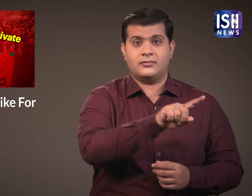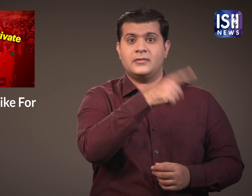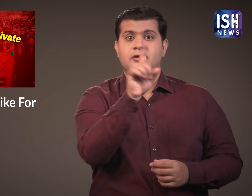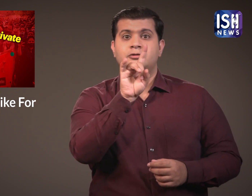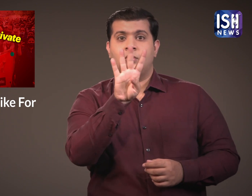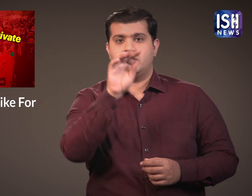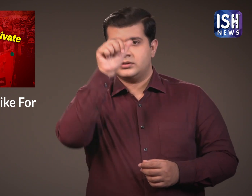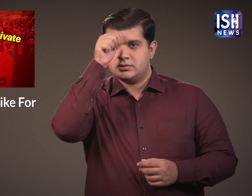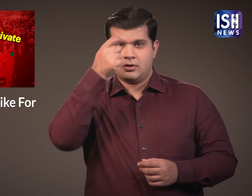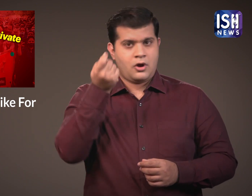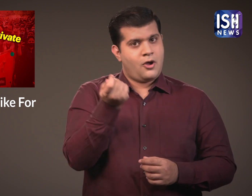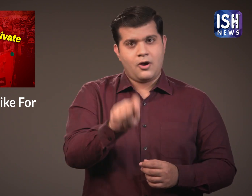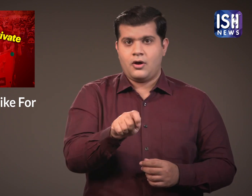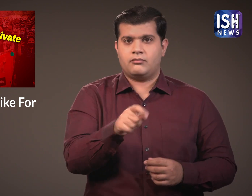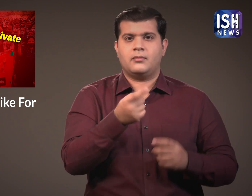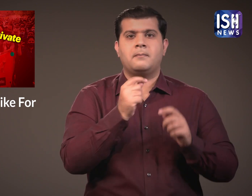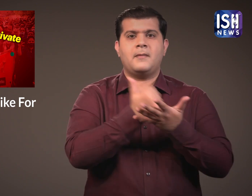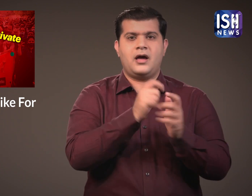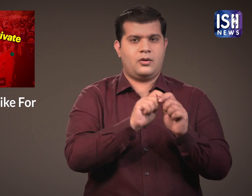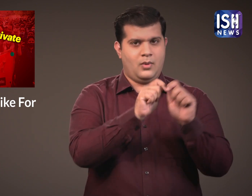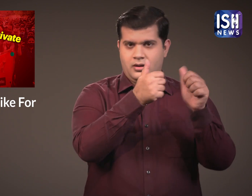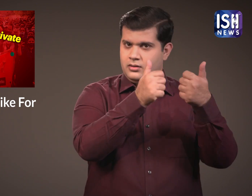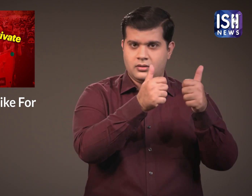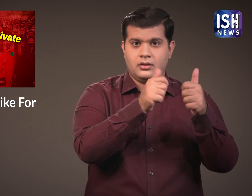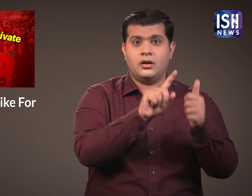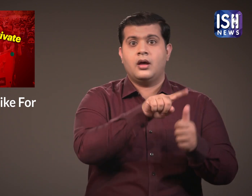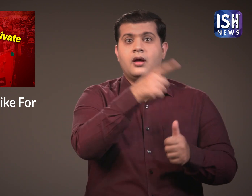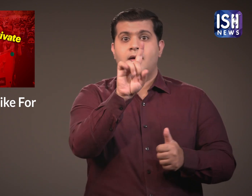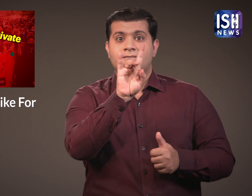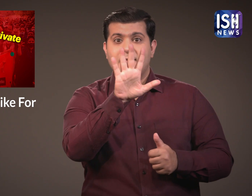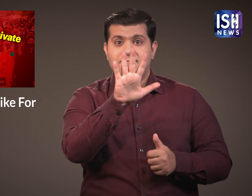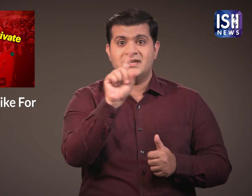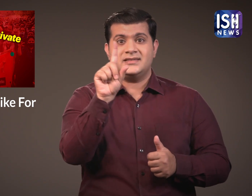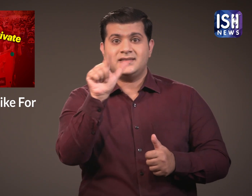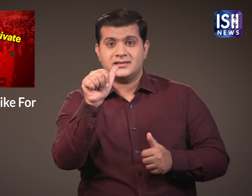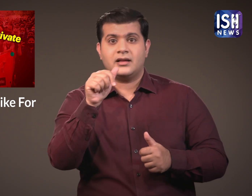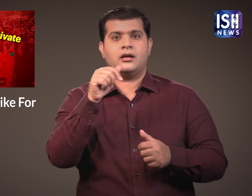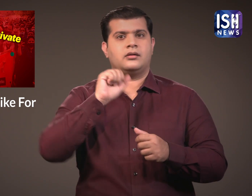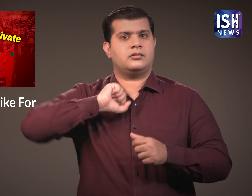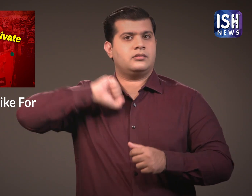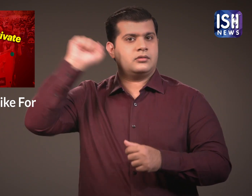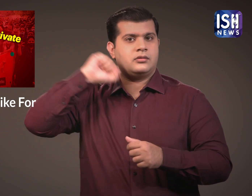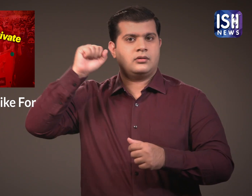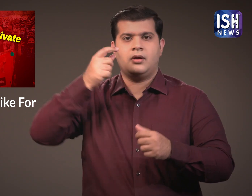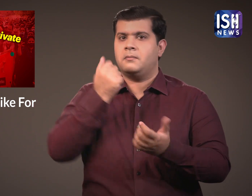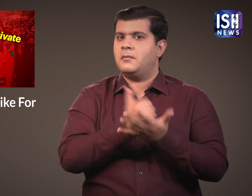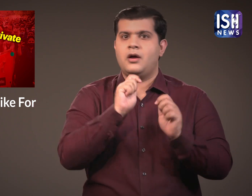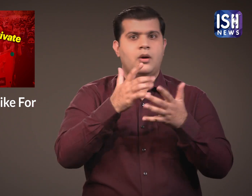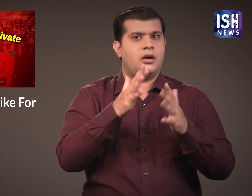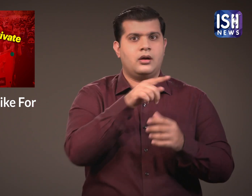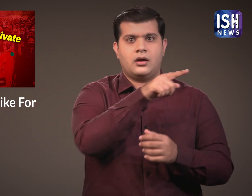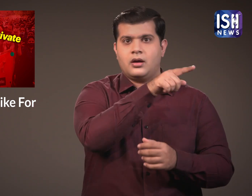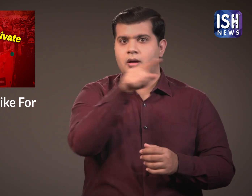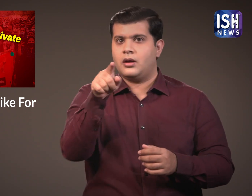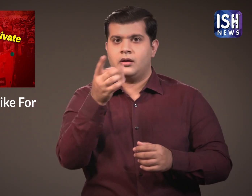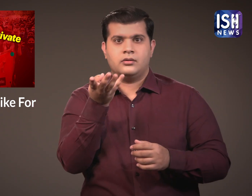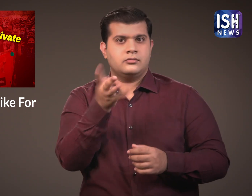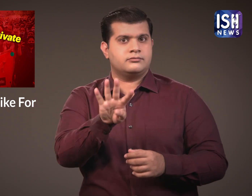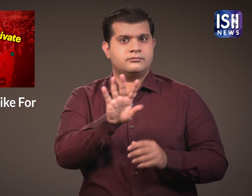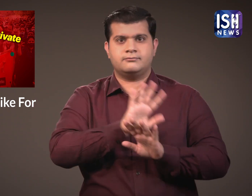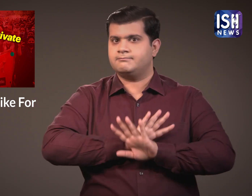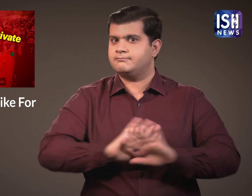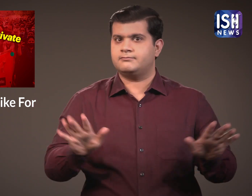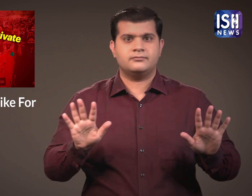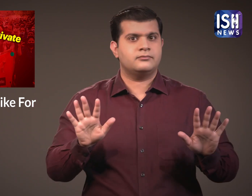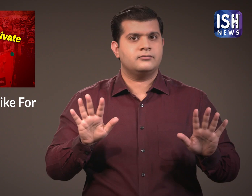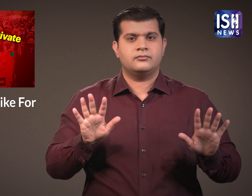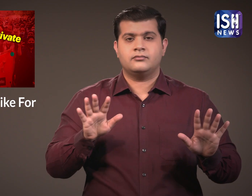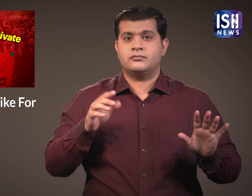and 14th was a Sunday. Since a strike was called on 15th & 16th, banks were not functioning for 4 days.